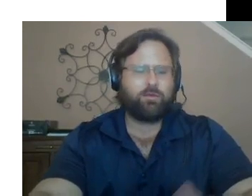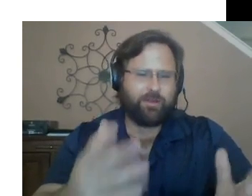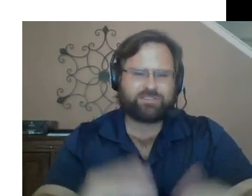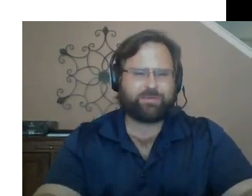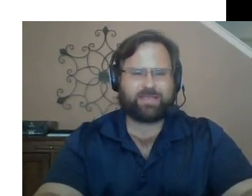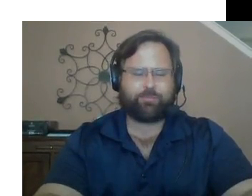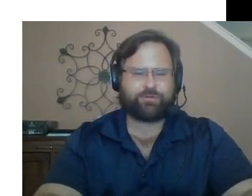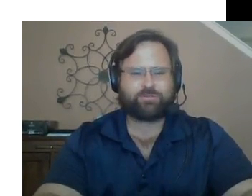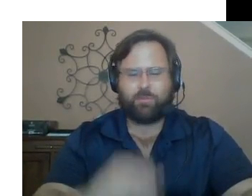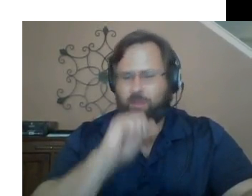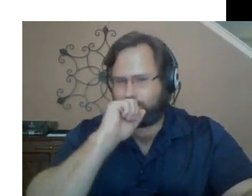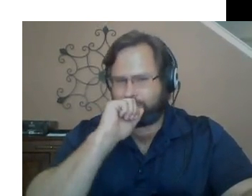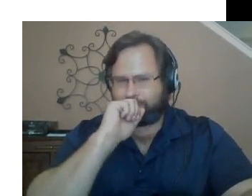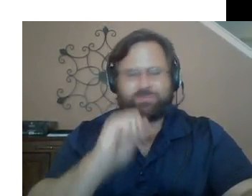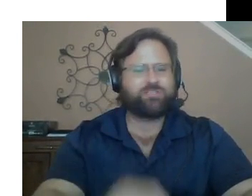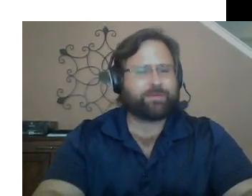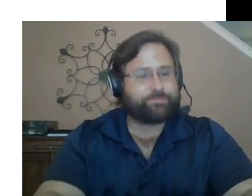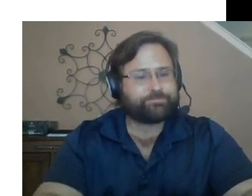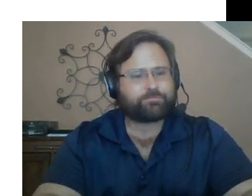here are some examples excuse me